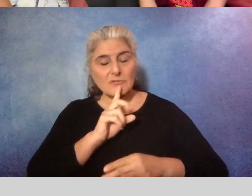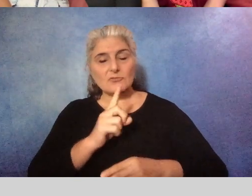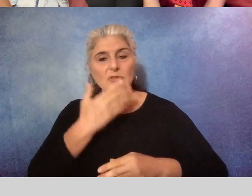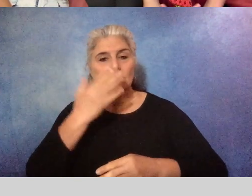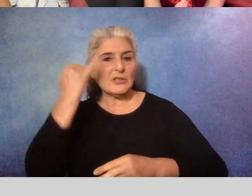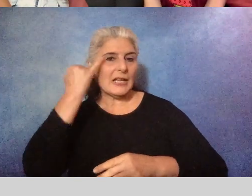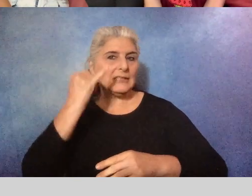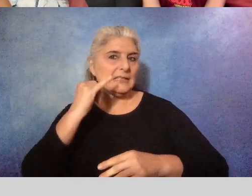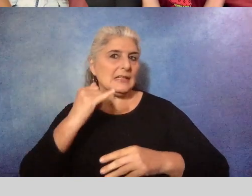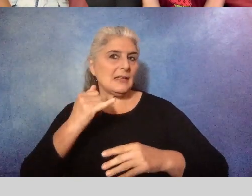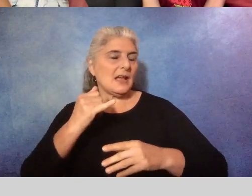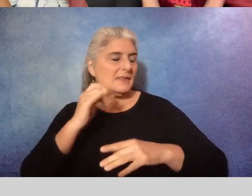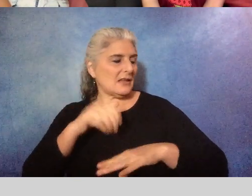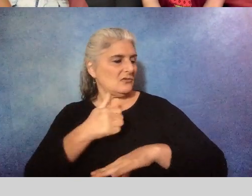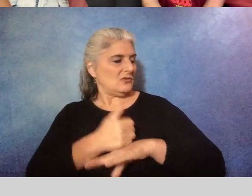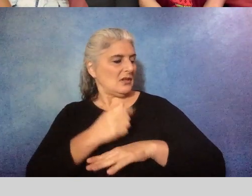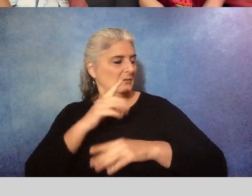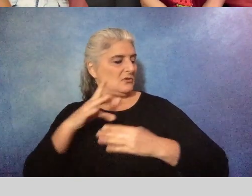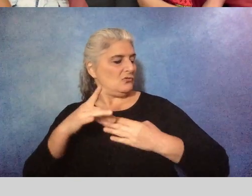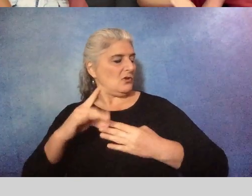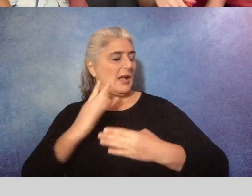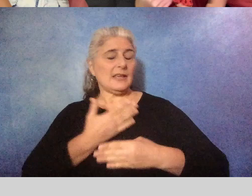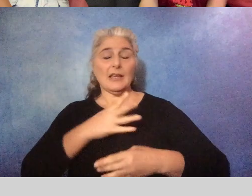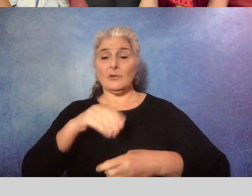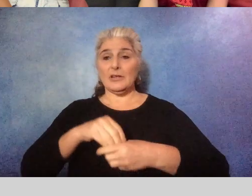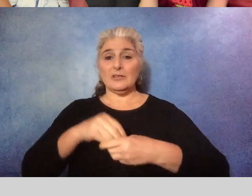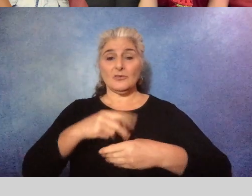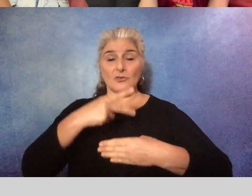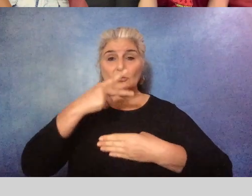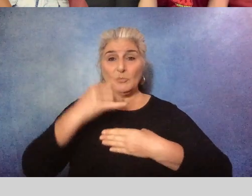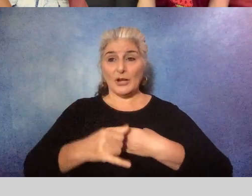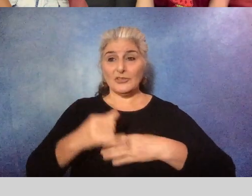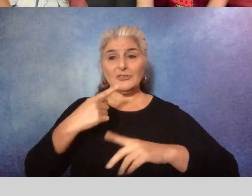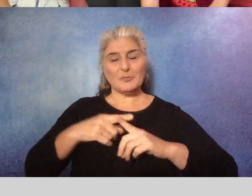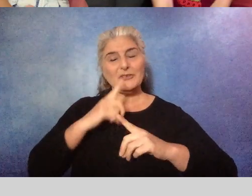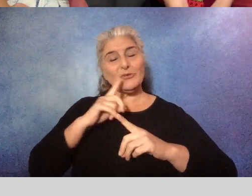to guide our internal projects and also be used as a framework to our clients.